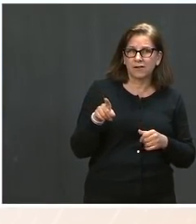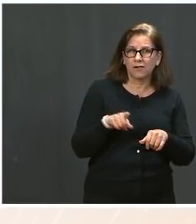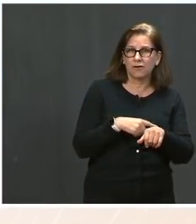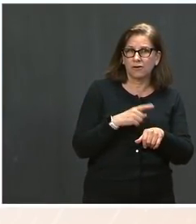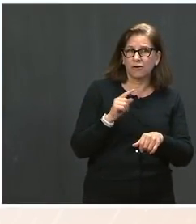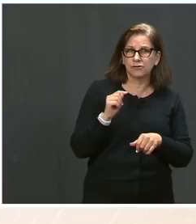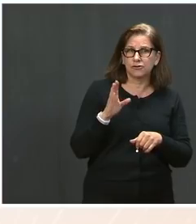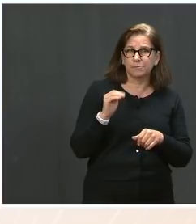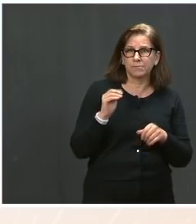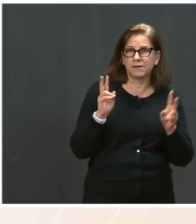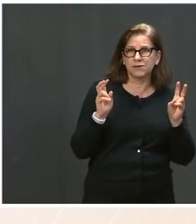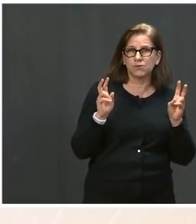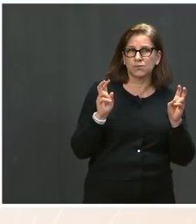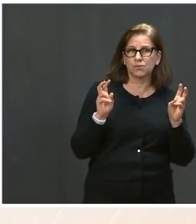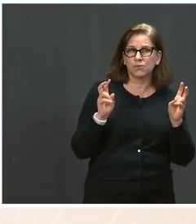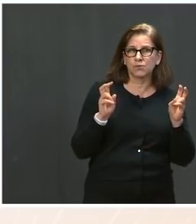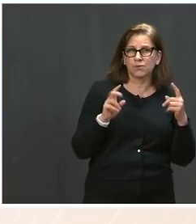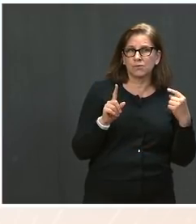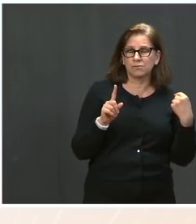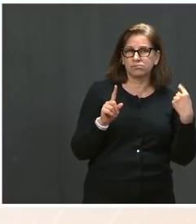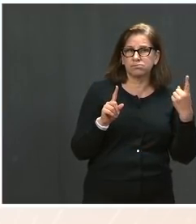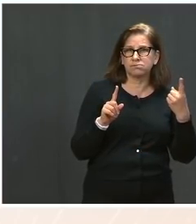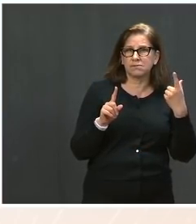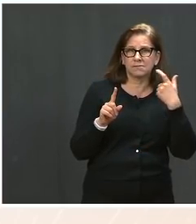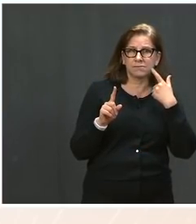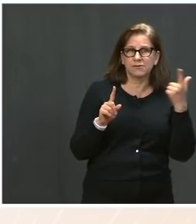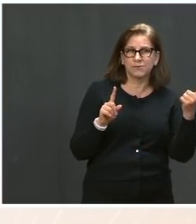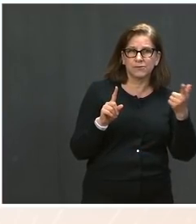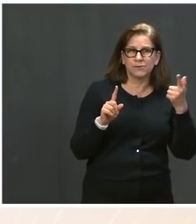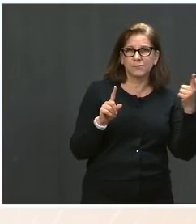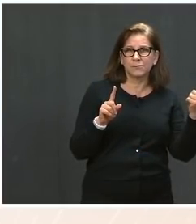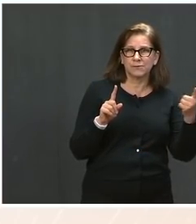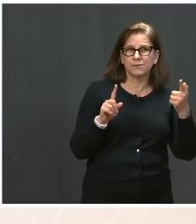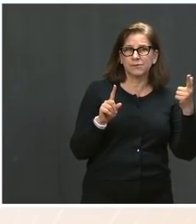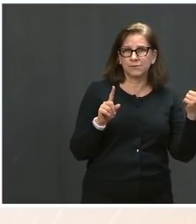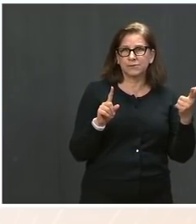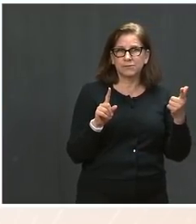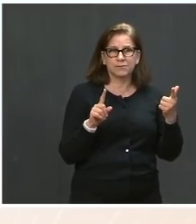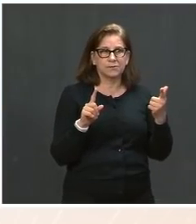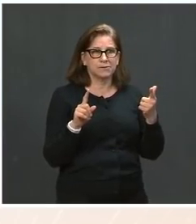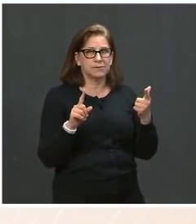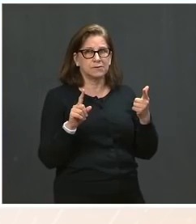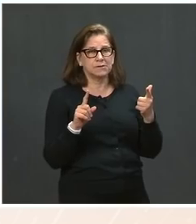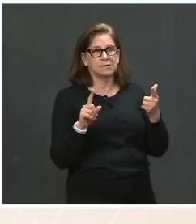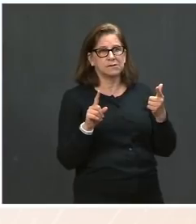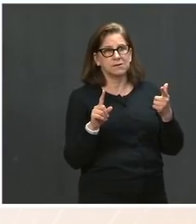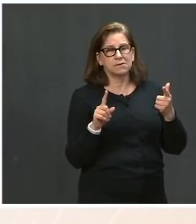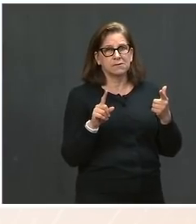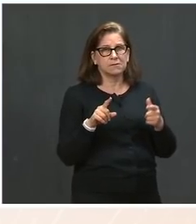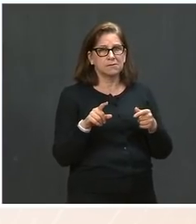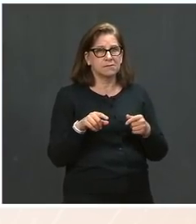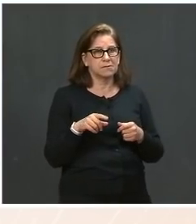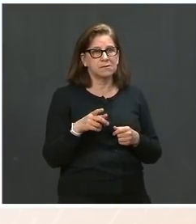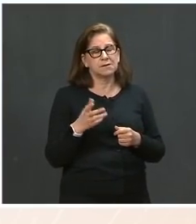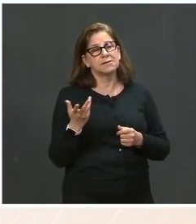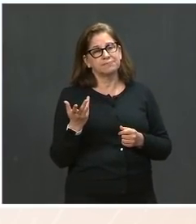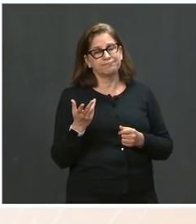Given the recent shootings, does he still see it that way? Does he still see this as a long-term issue? Ms. Psaki: I think he certainly sees it as an issue